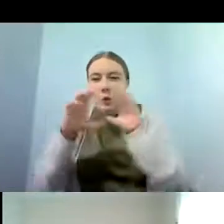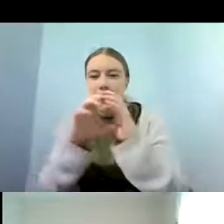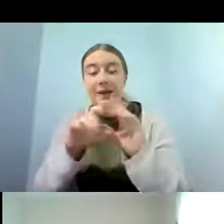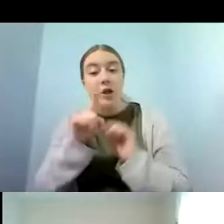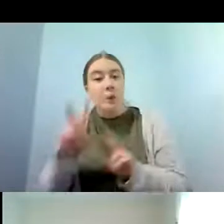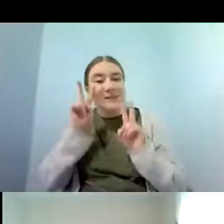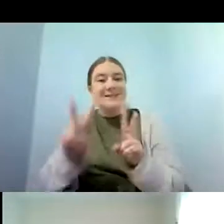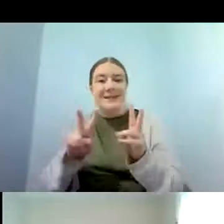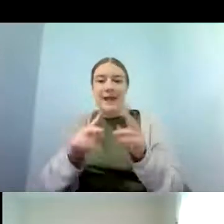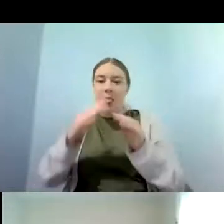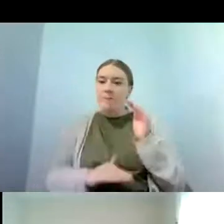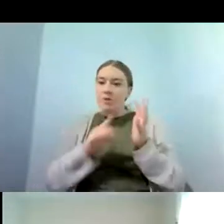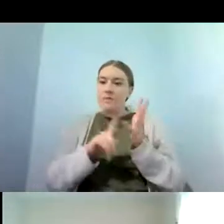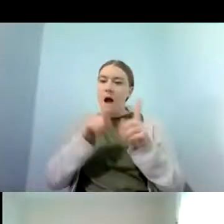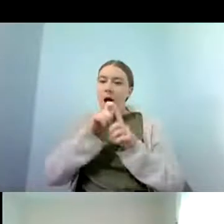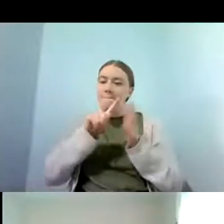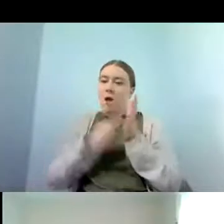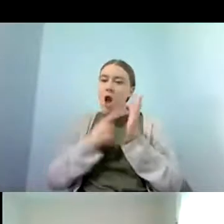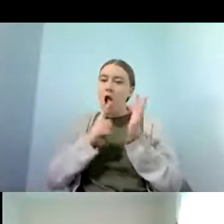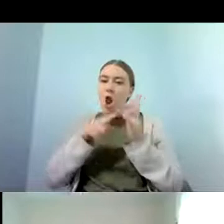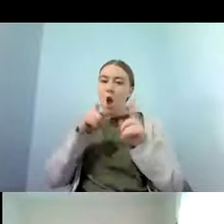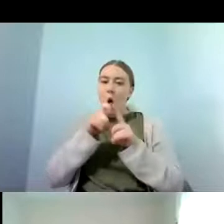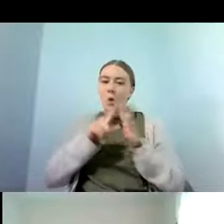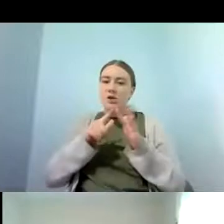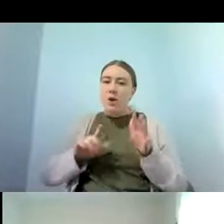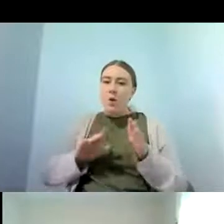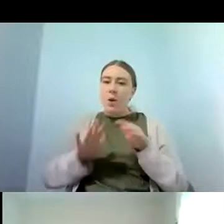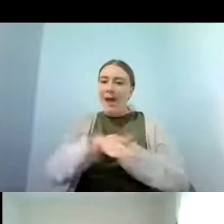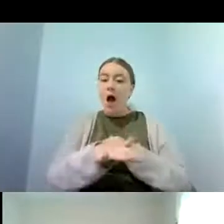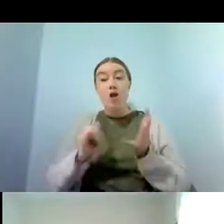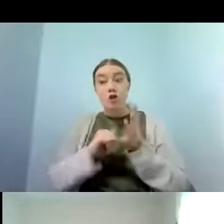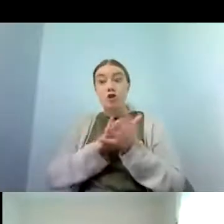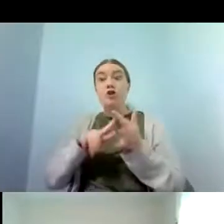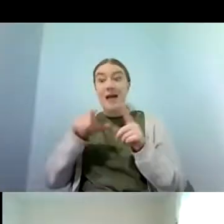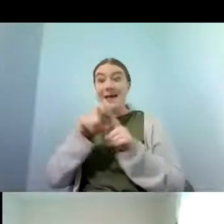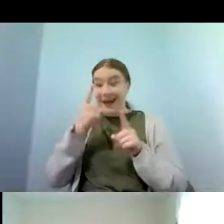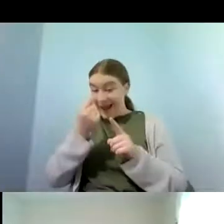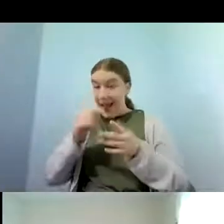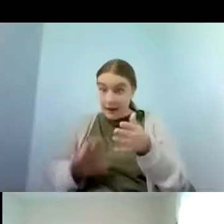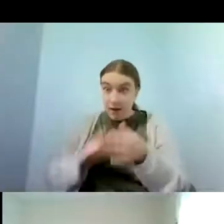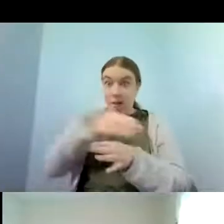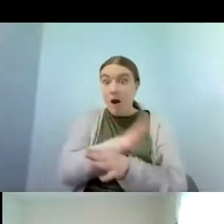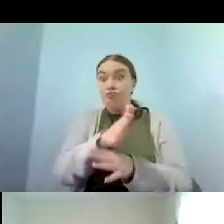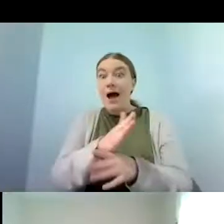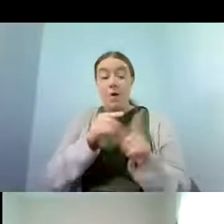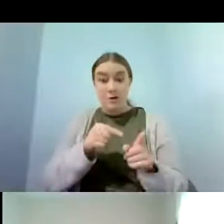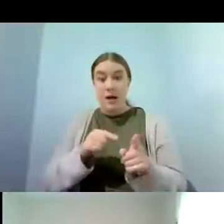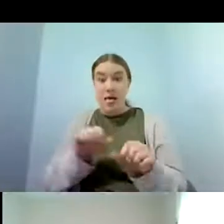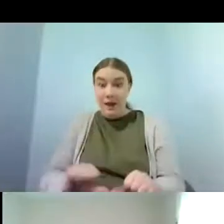at the bottom which is the last weir the shad can pass and then diglis weir um as the next one along